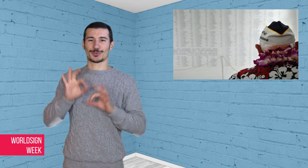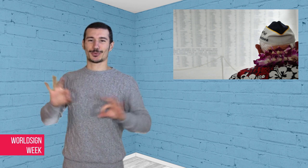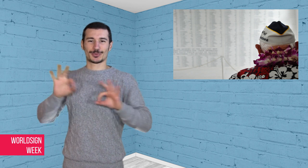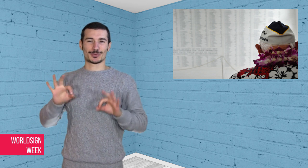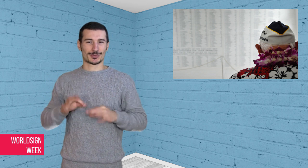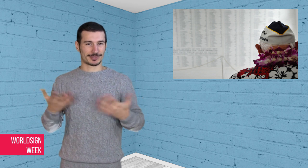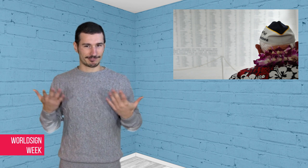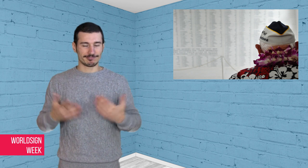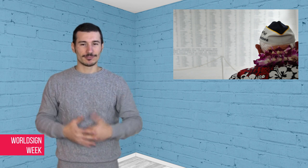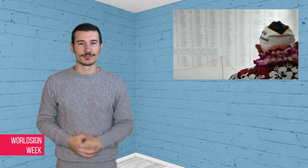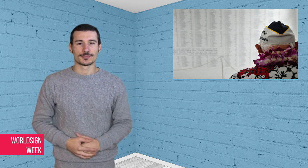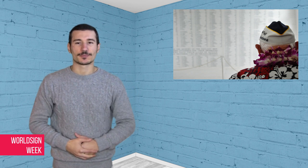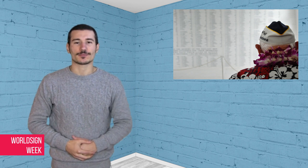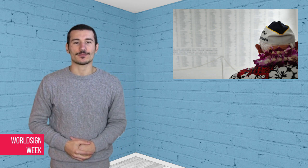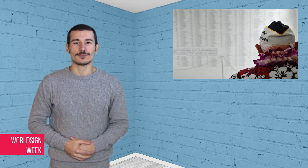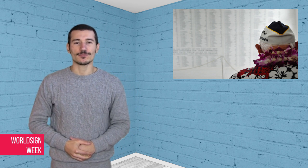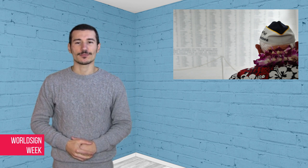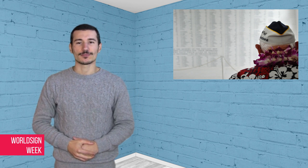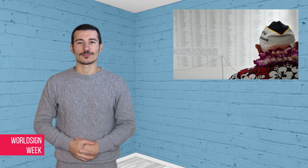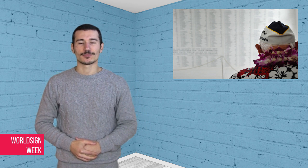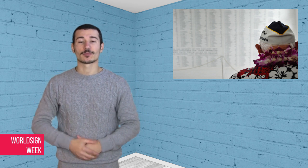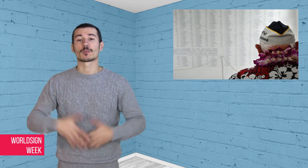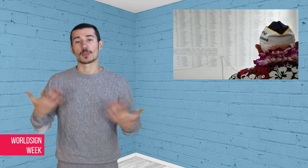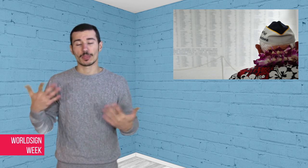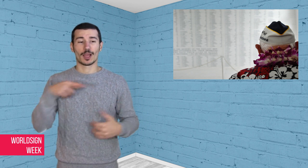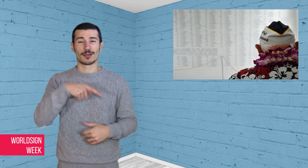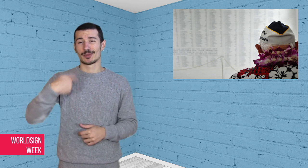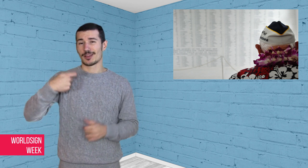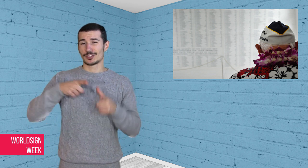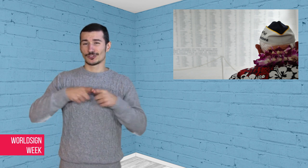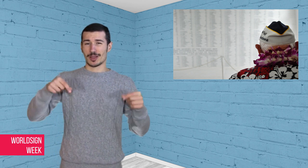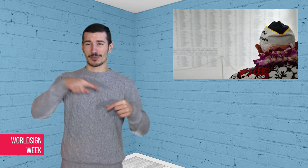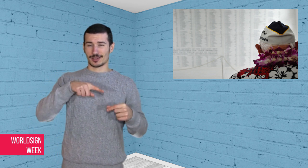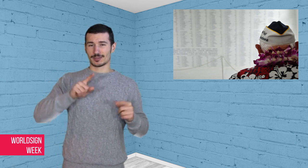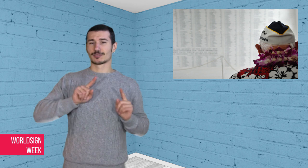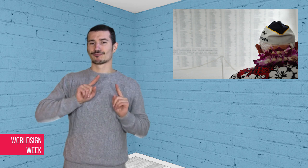He will visit with President Obama at the end